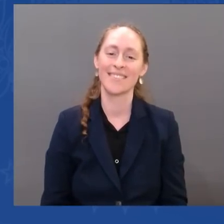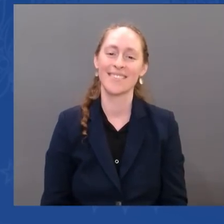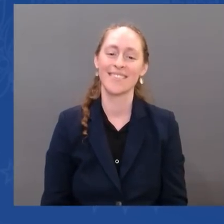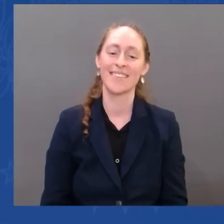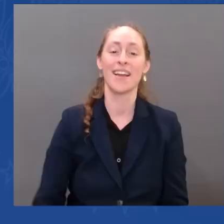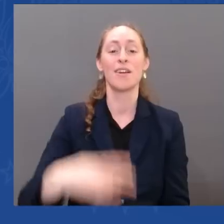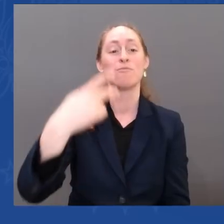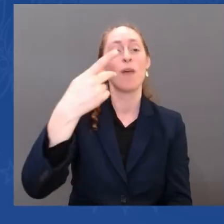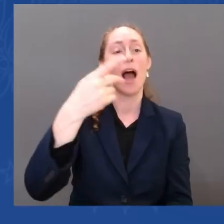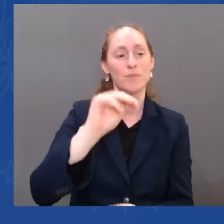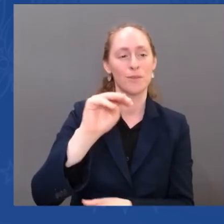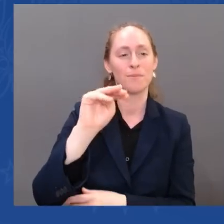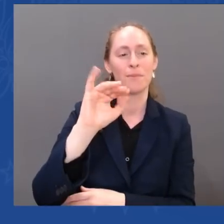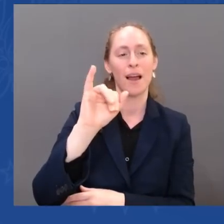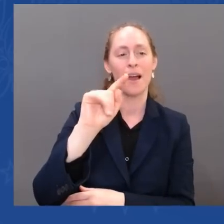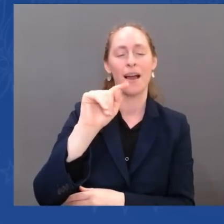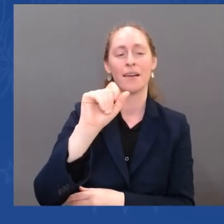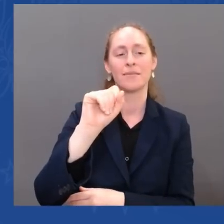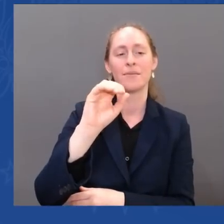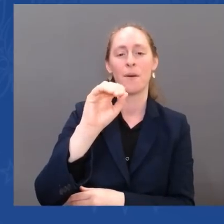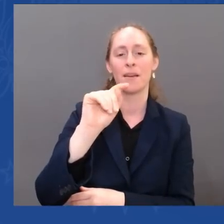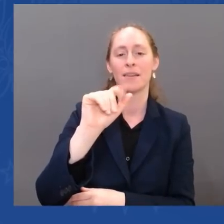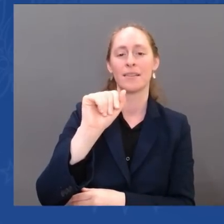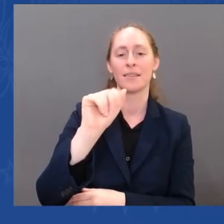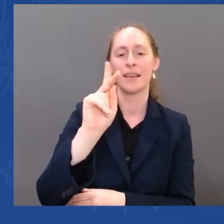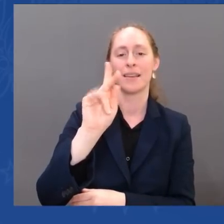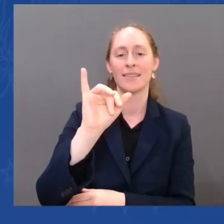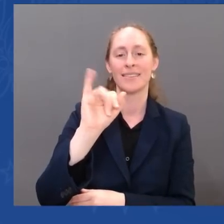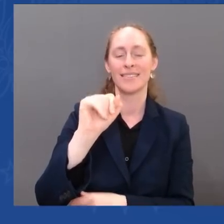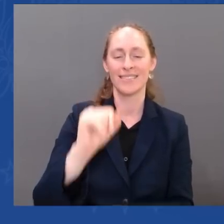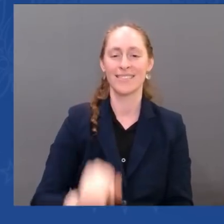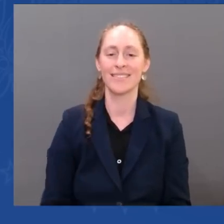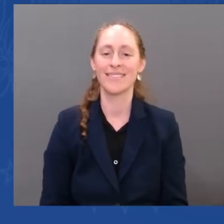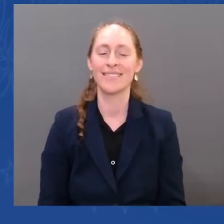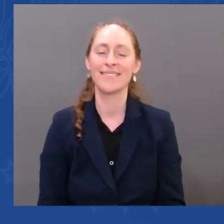And we spent a couple minutes getting to know one another,